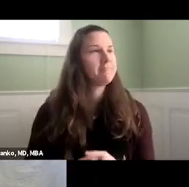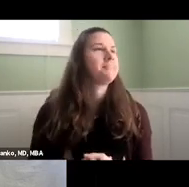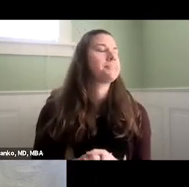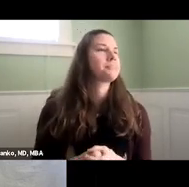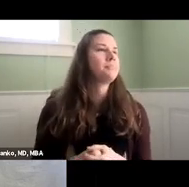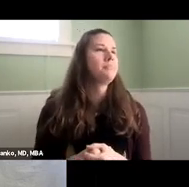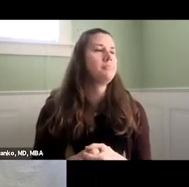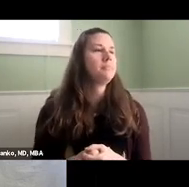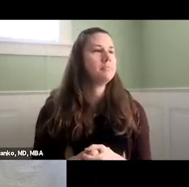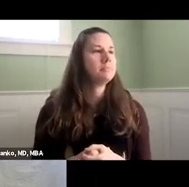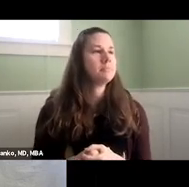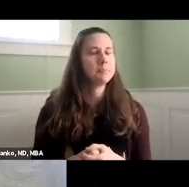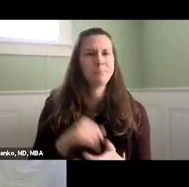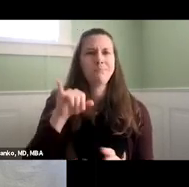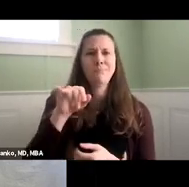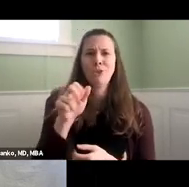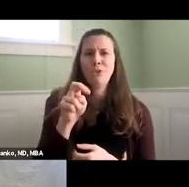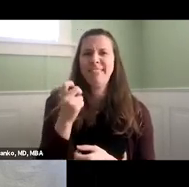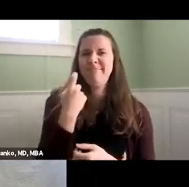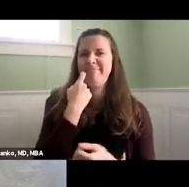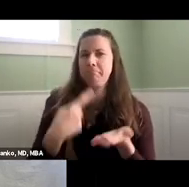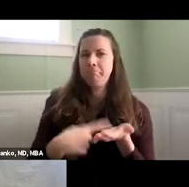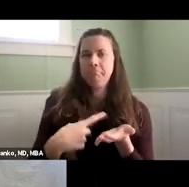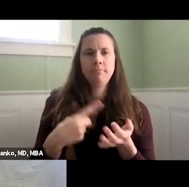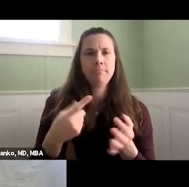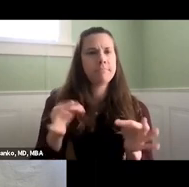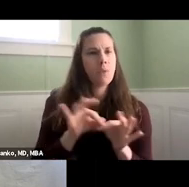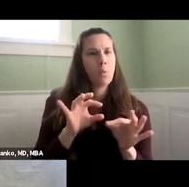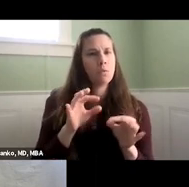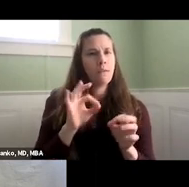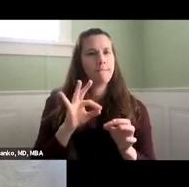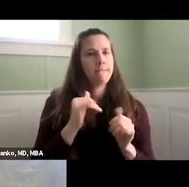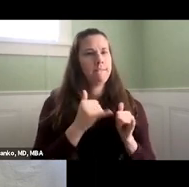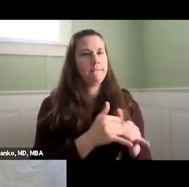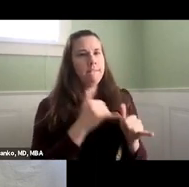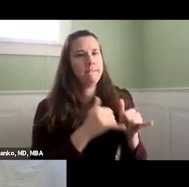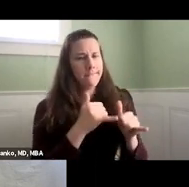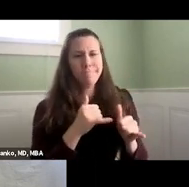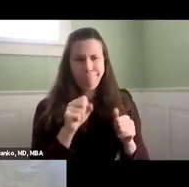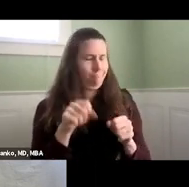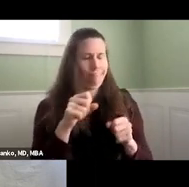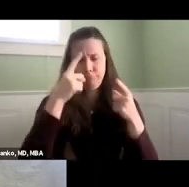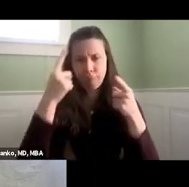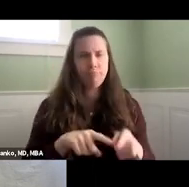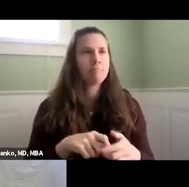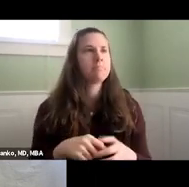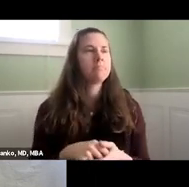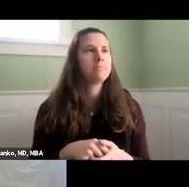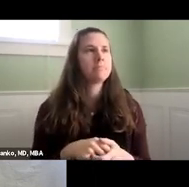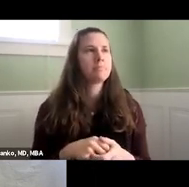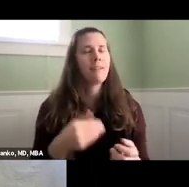is representation of healthcare providers. So Jean just mentioned the importance of shared